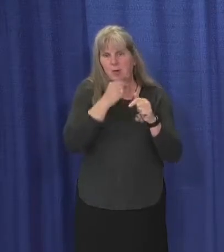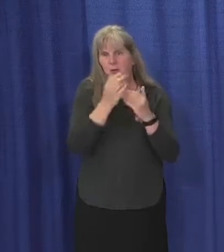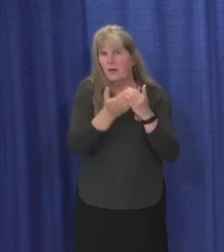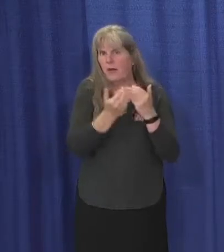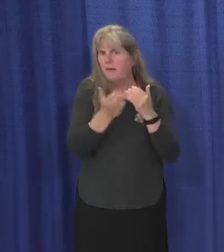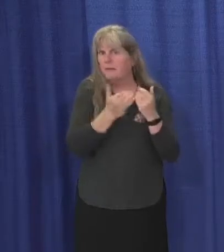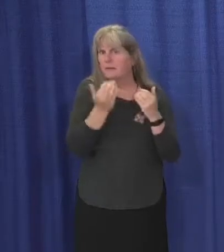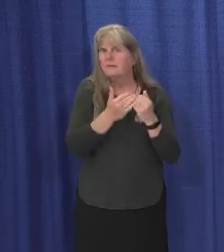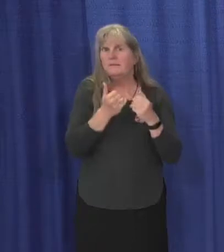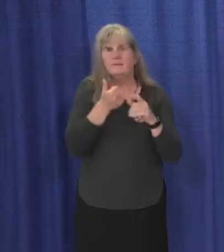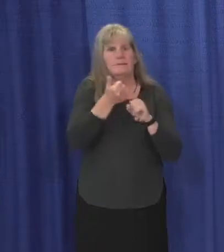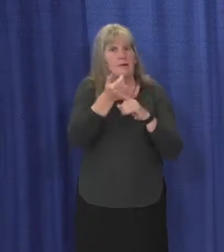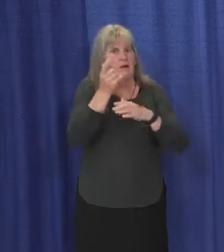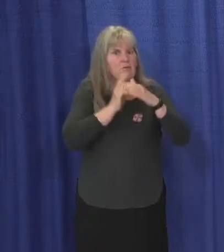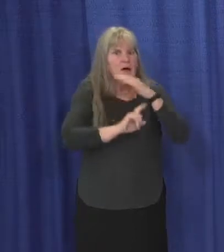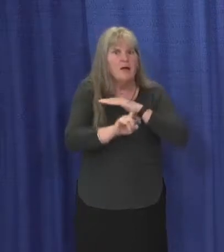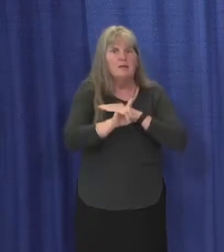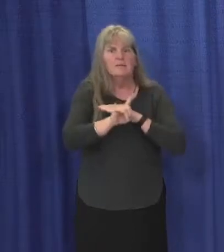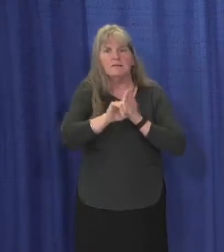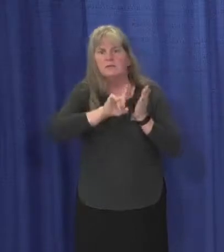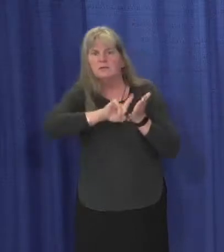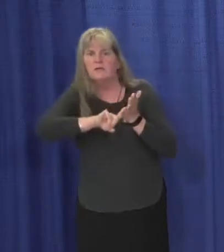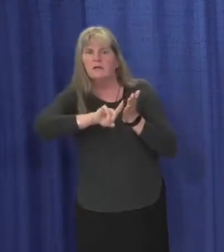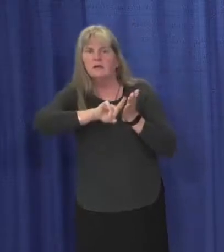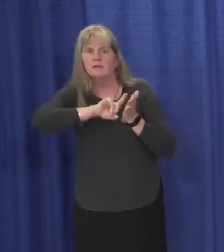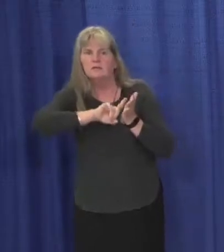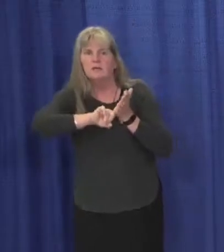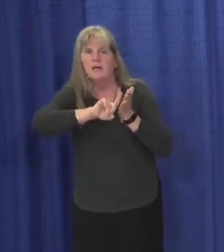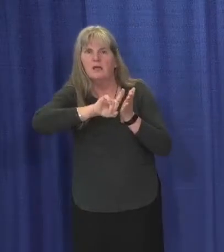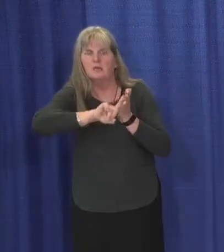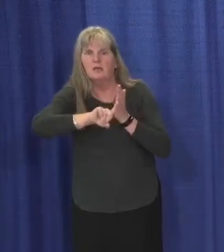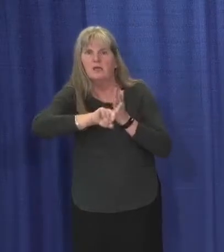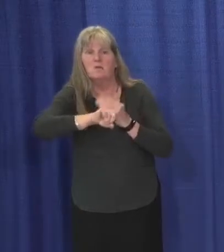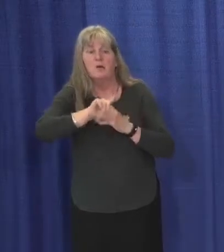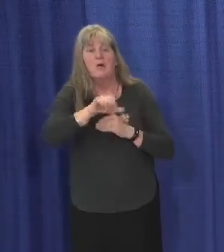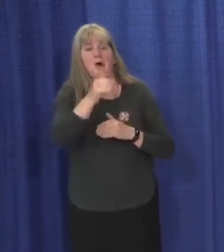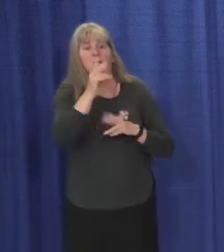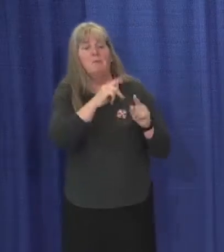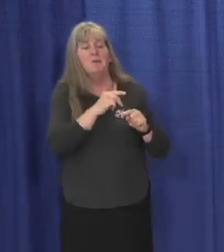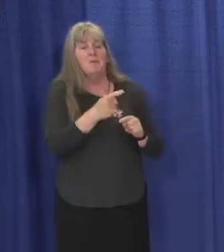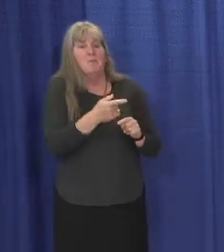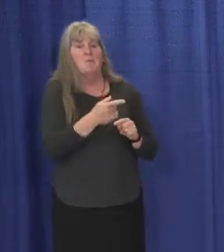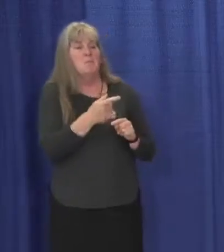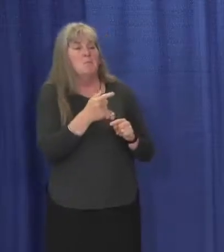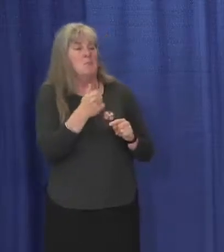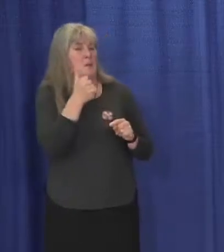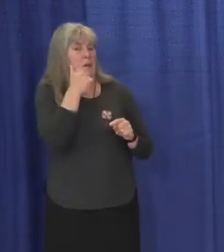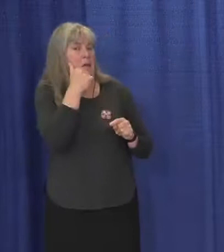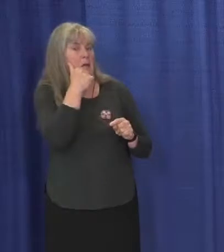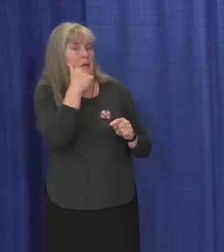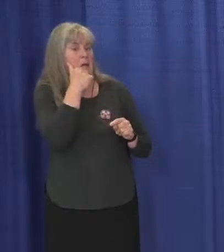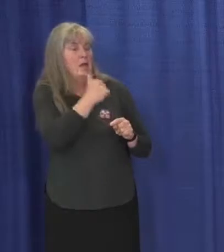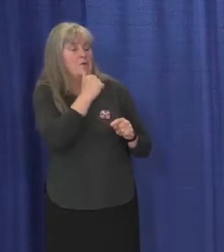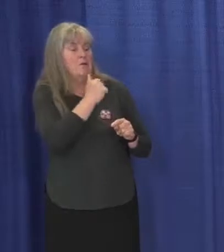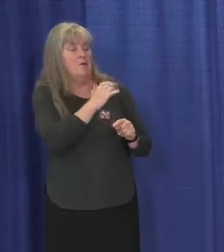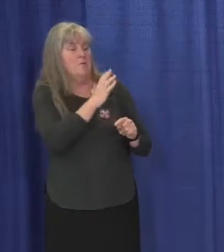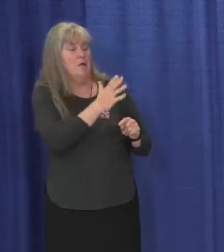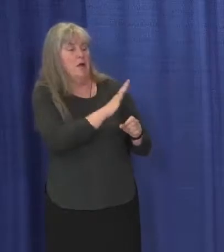To ensure there was a supportive call, some people might just need a check in every day or